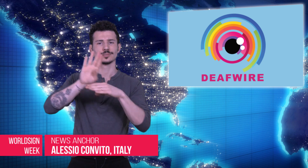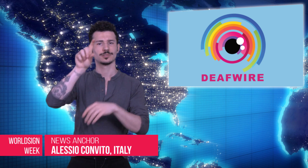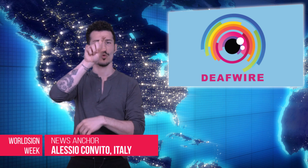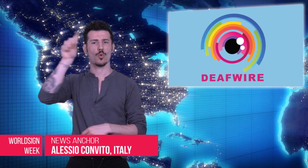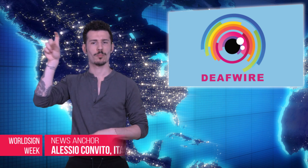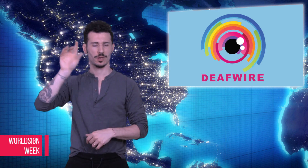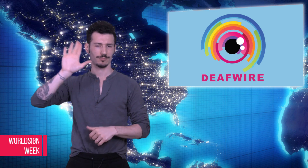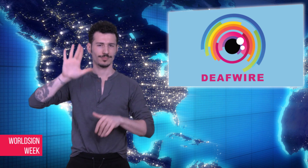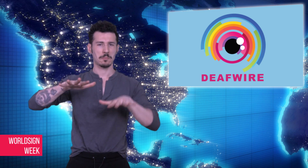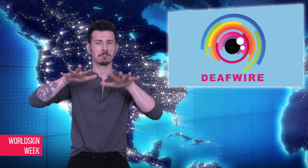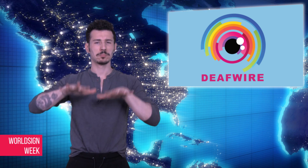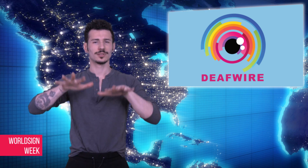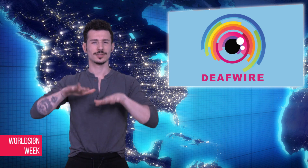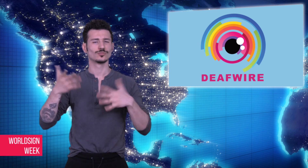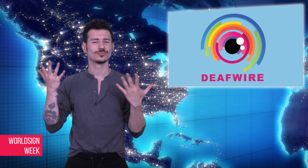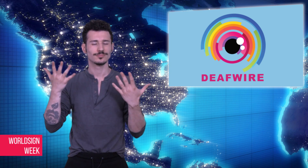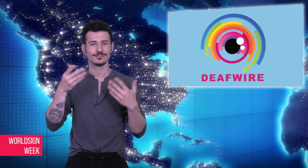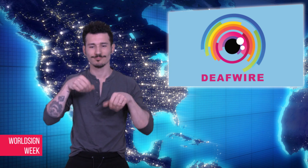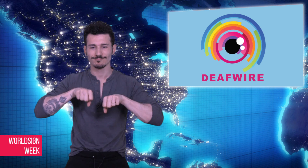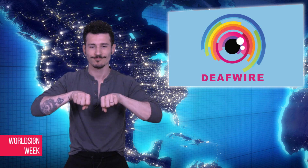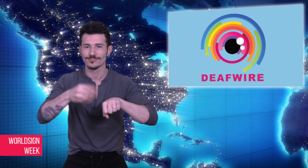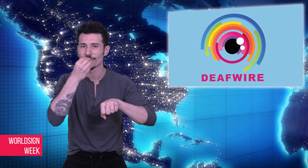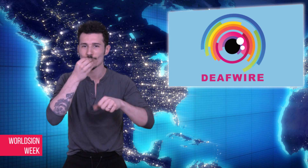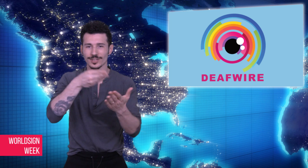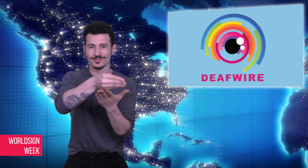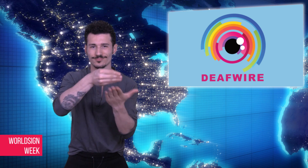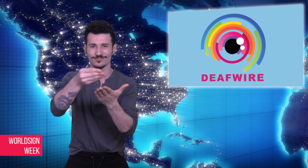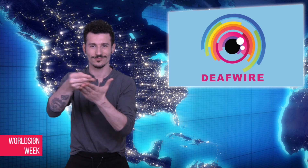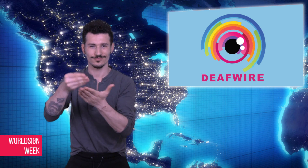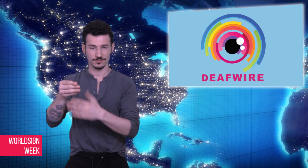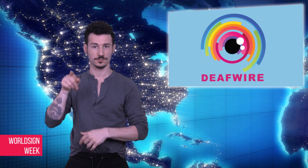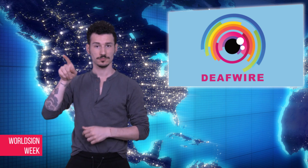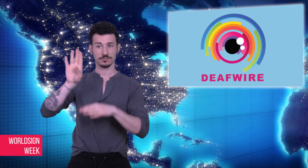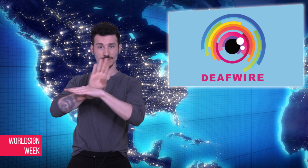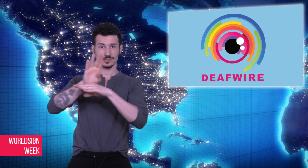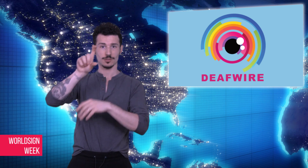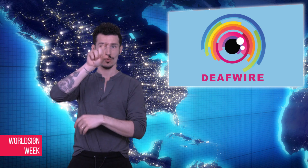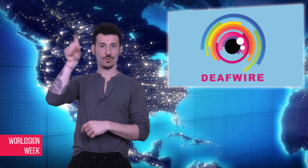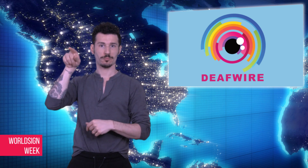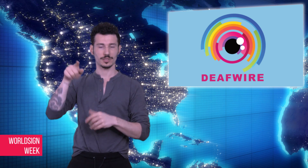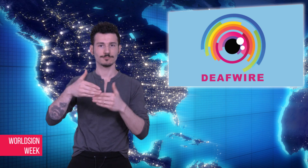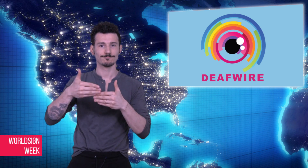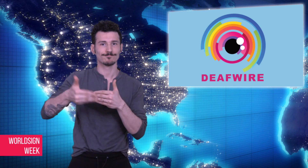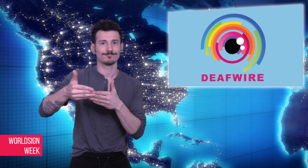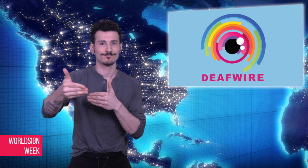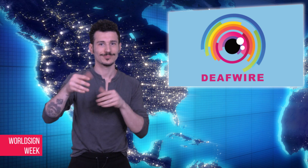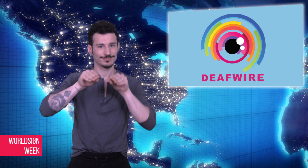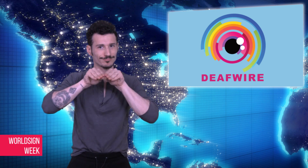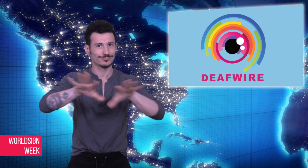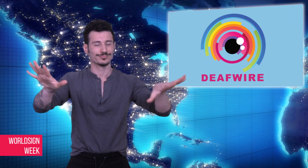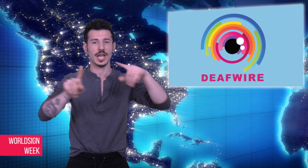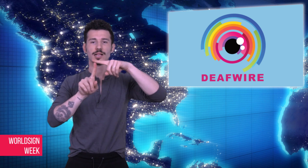show a TV commercial completely in sign language only – marketing a